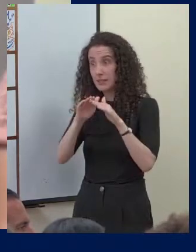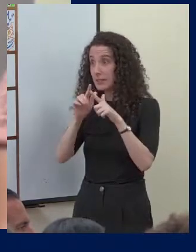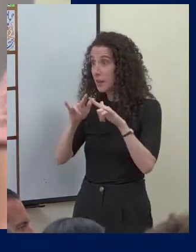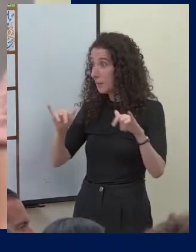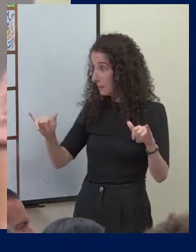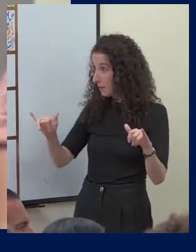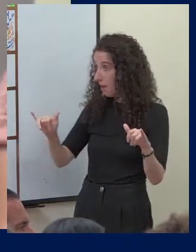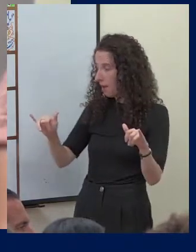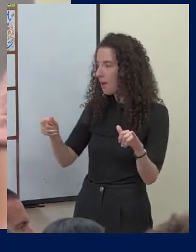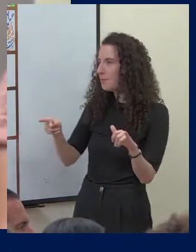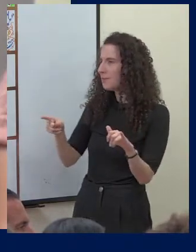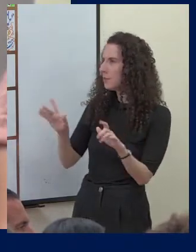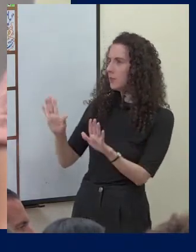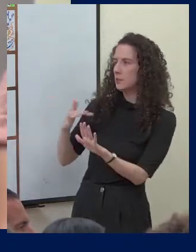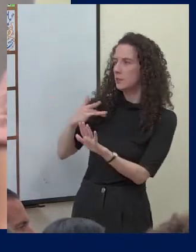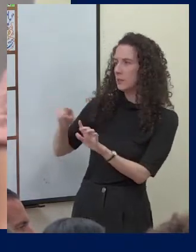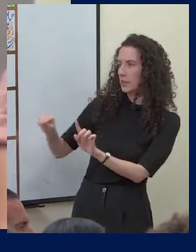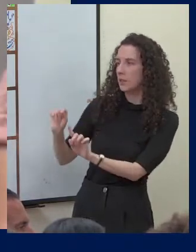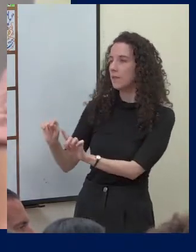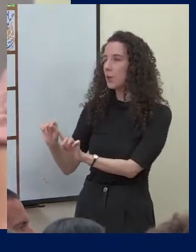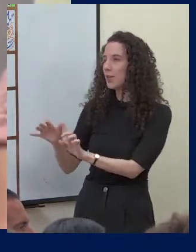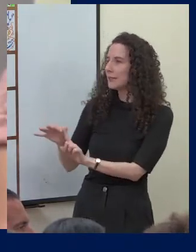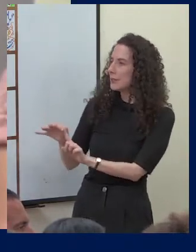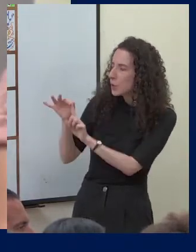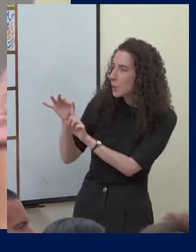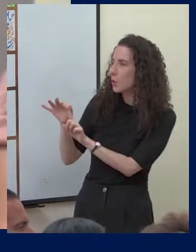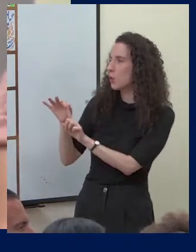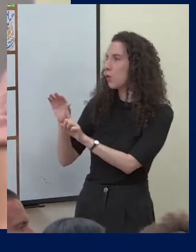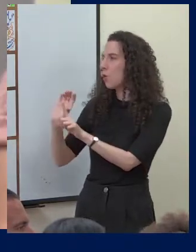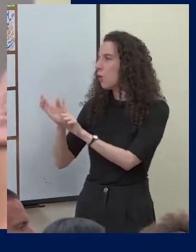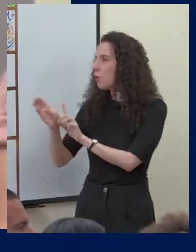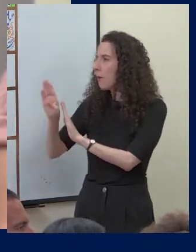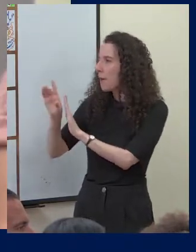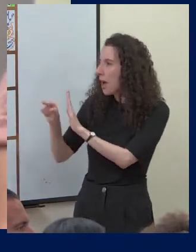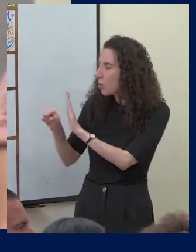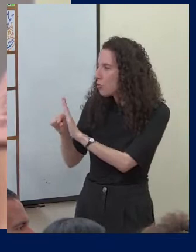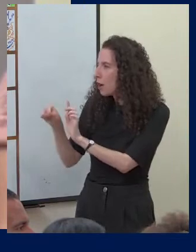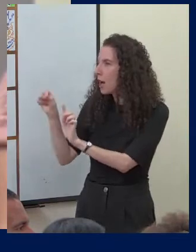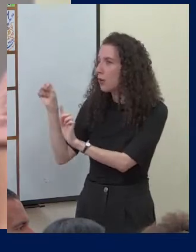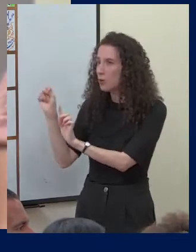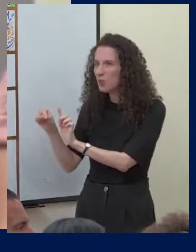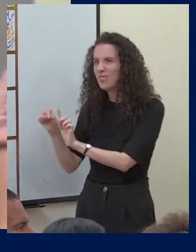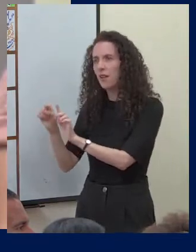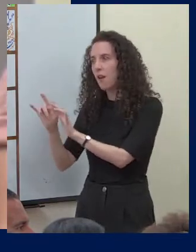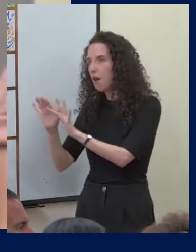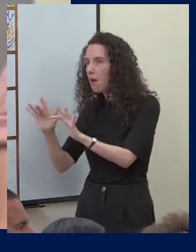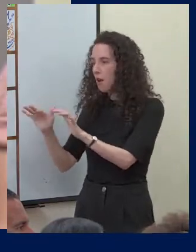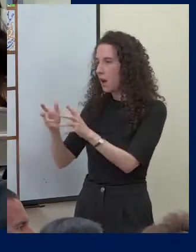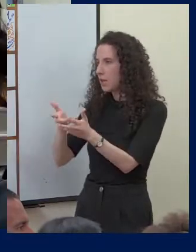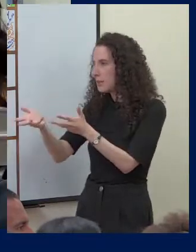to the unique cultural backgrounds and social dynamics of New York City.